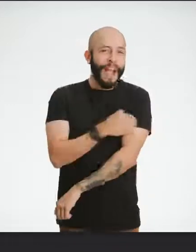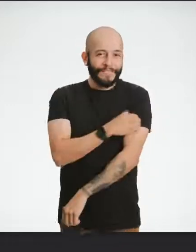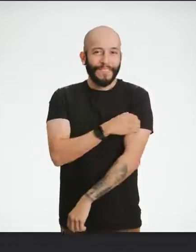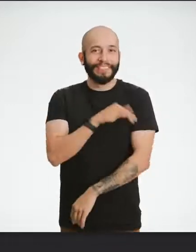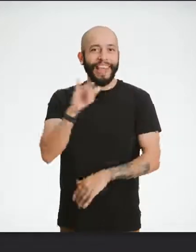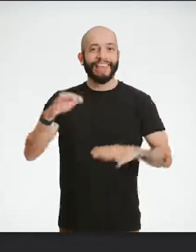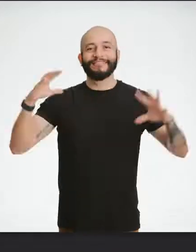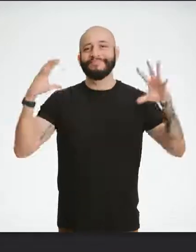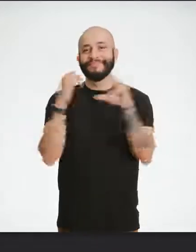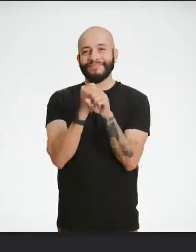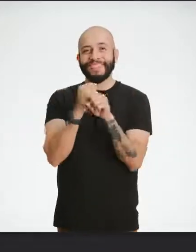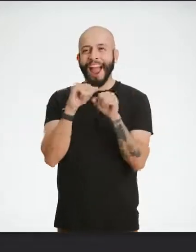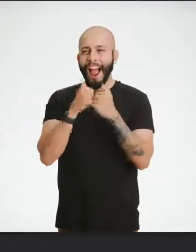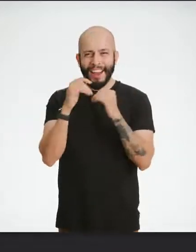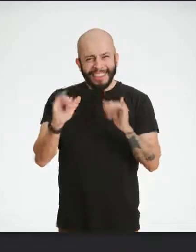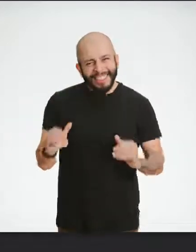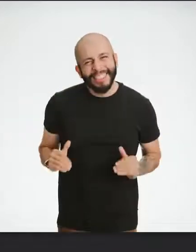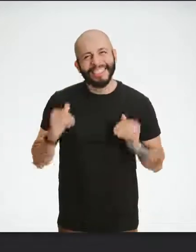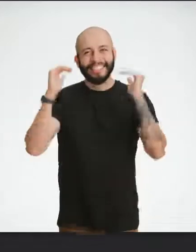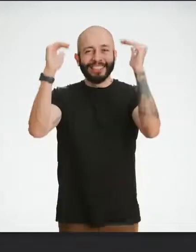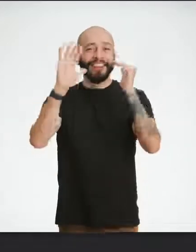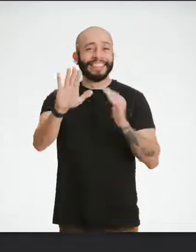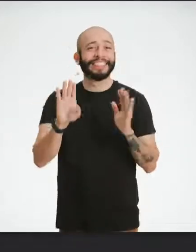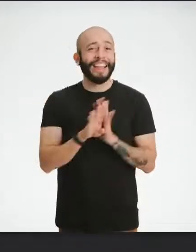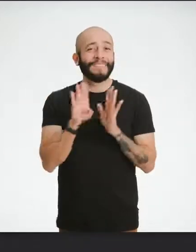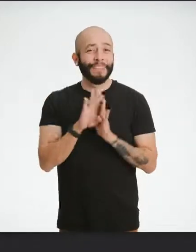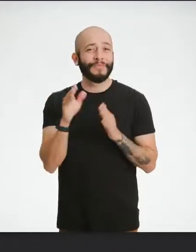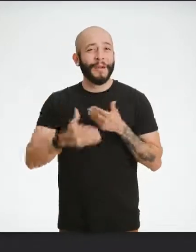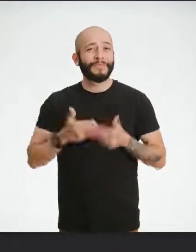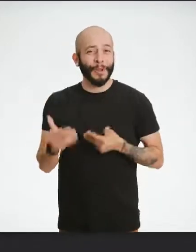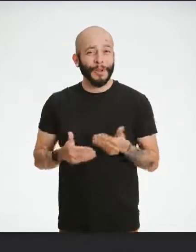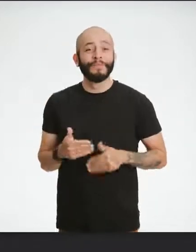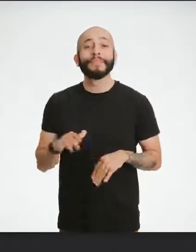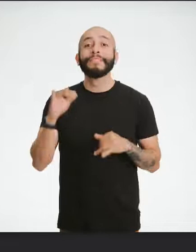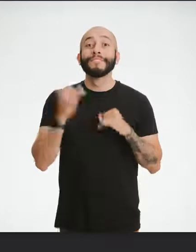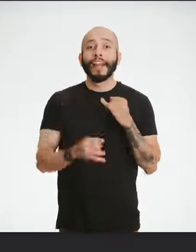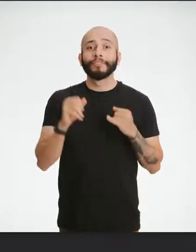And that's a quick look at the ways Package Plugins can level up your development workflow.